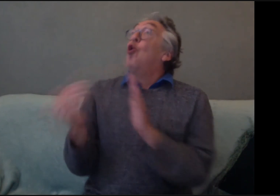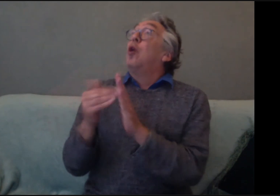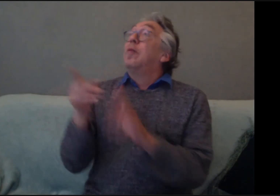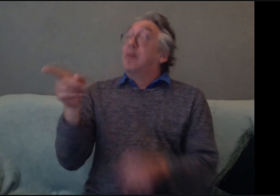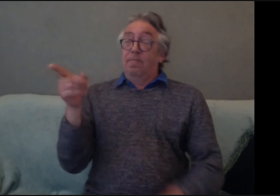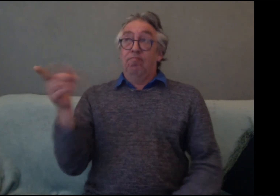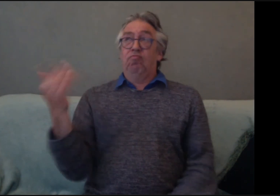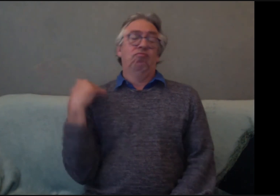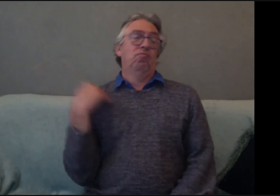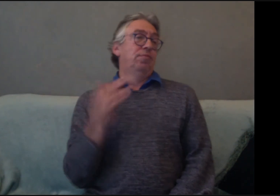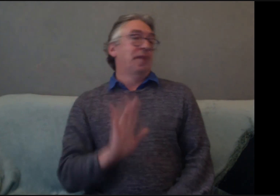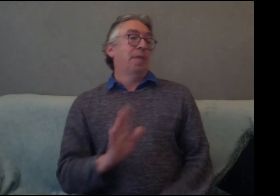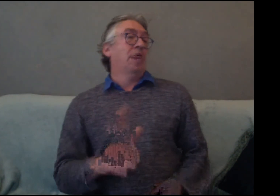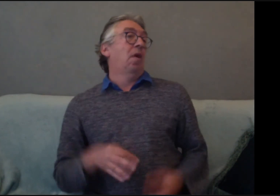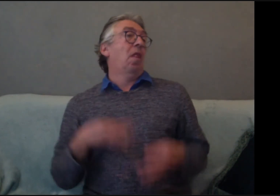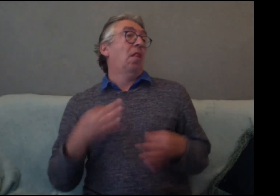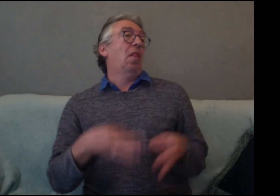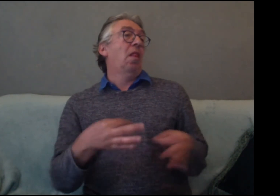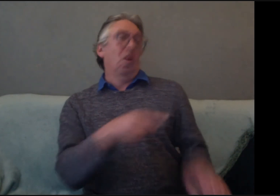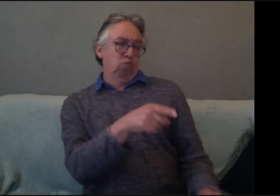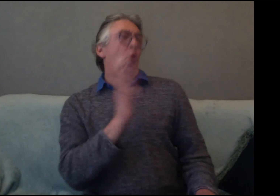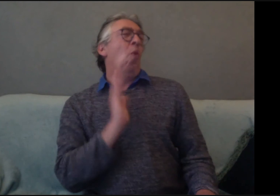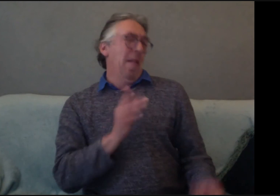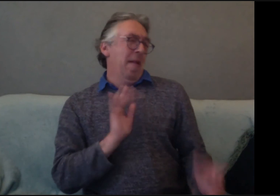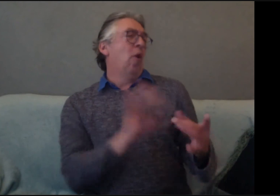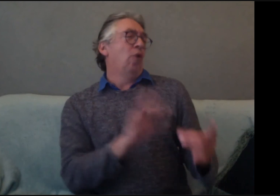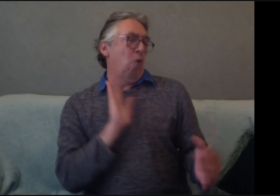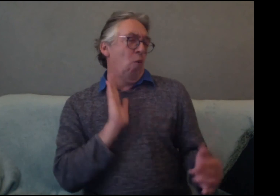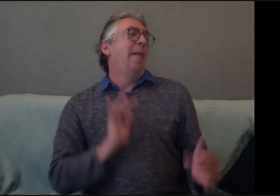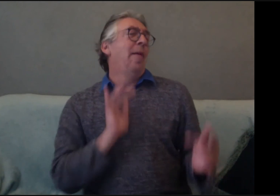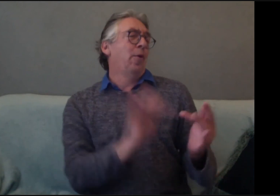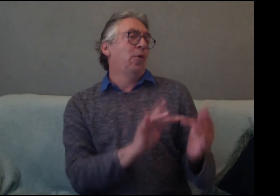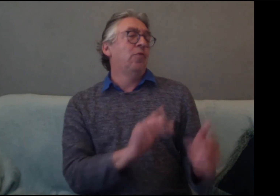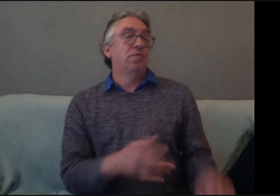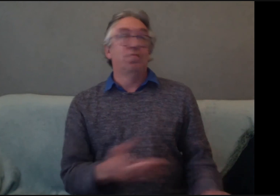And it never happened. And I know one of the activities